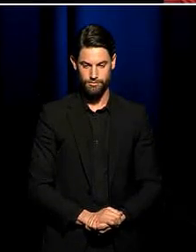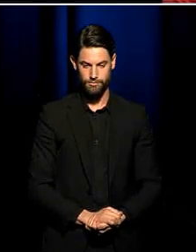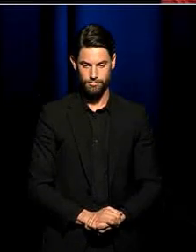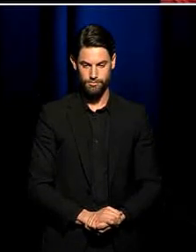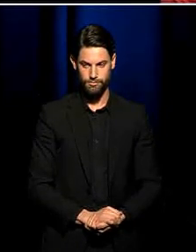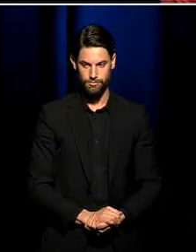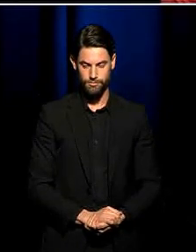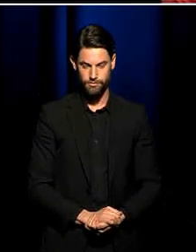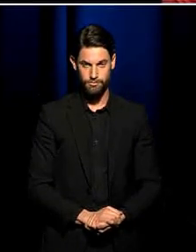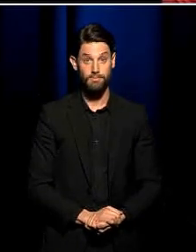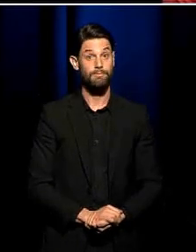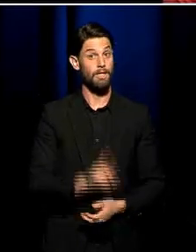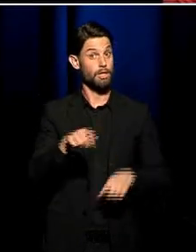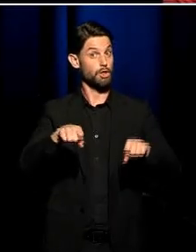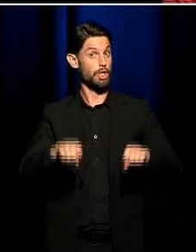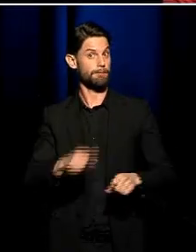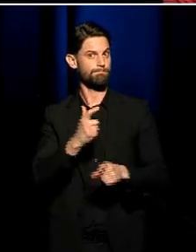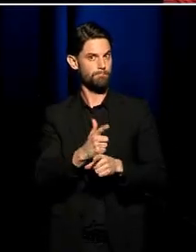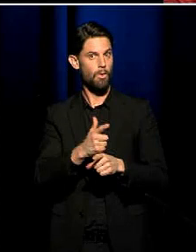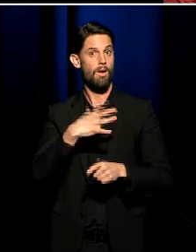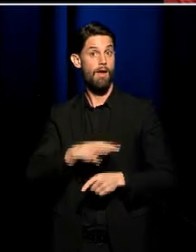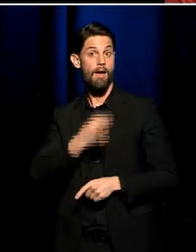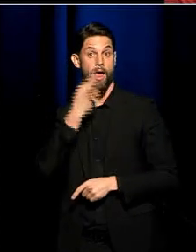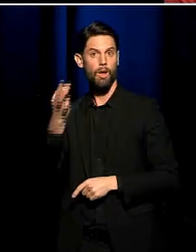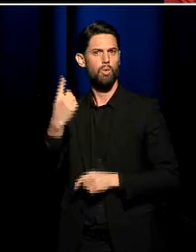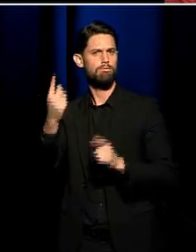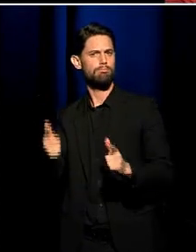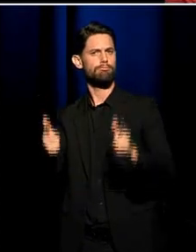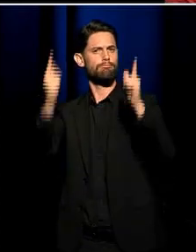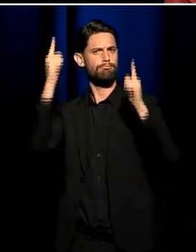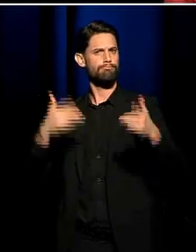I shall now ask the Acting Official Secretary of the Royal Commission to